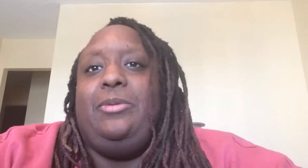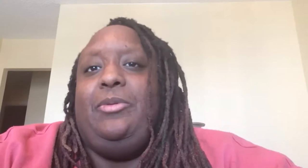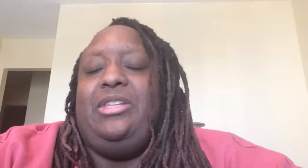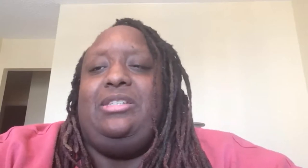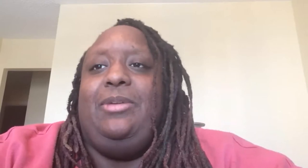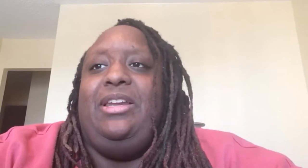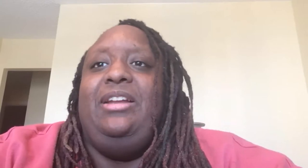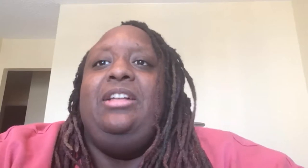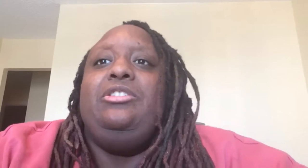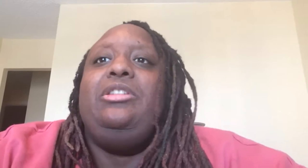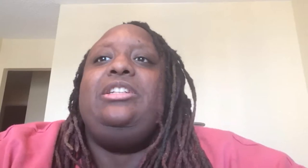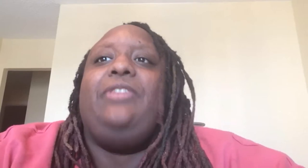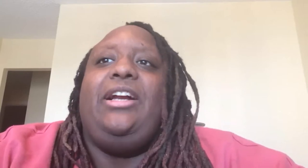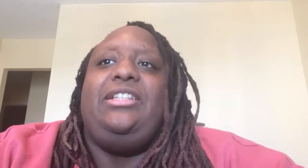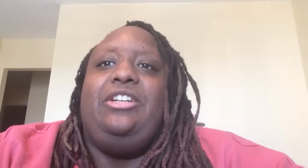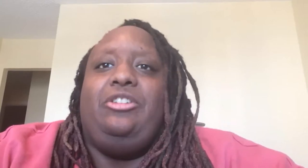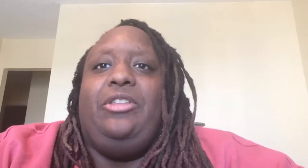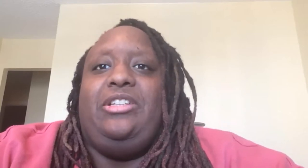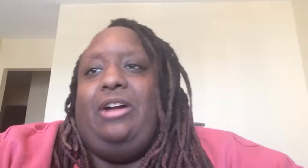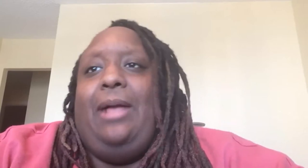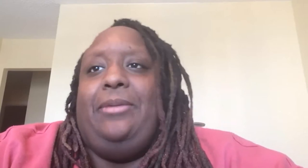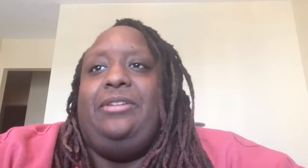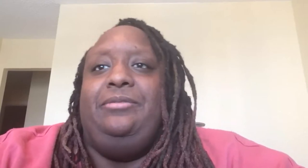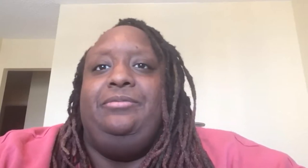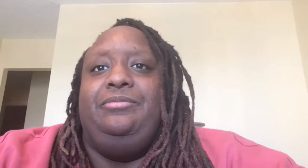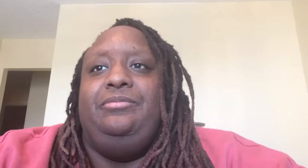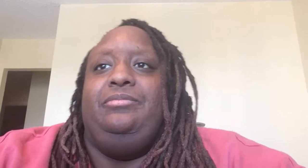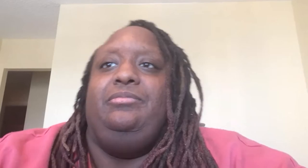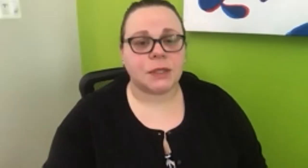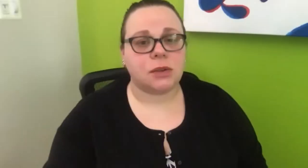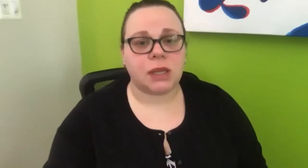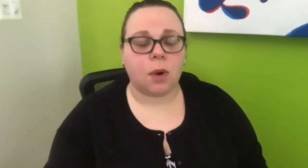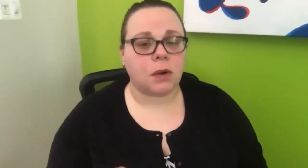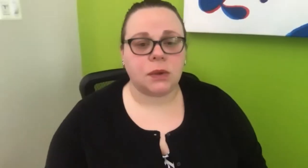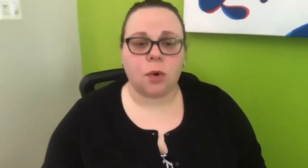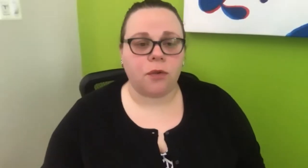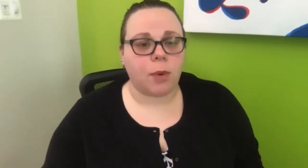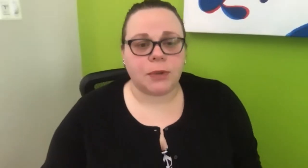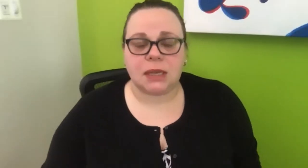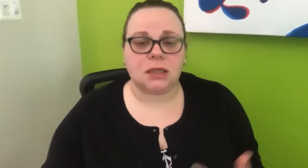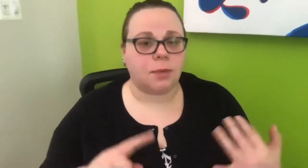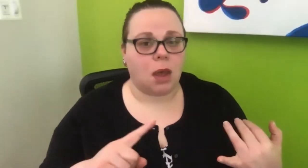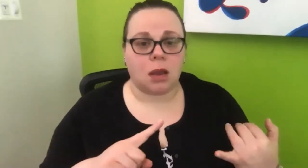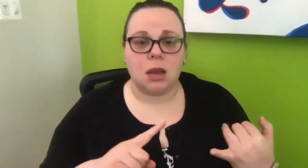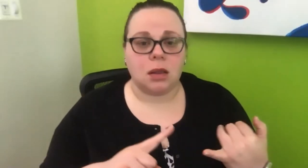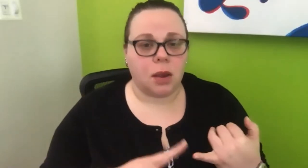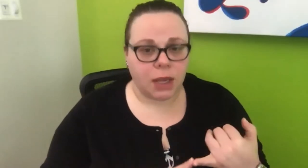So these are very intentional things that are happening. Absolutely. We’re also overrepresented among low-income voters.